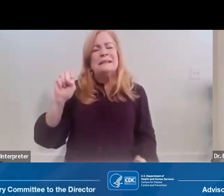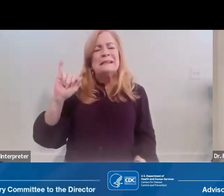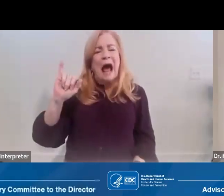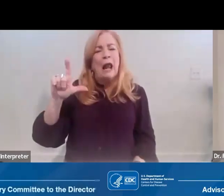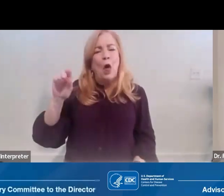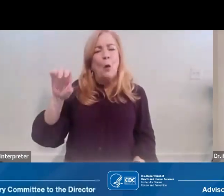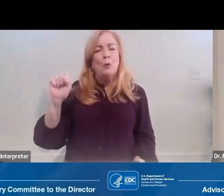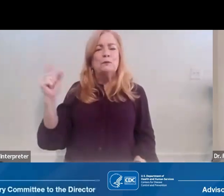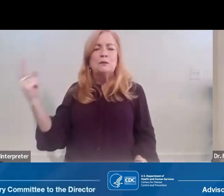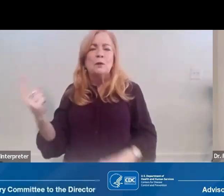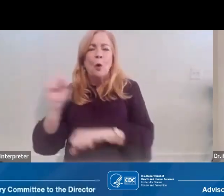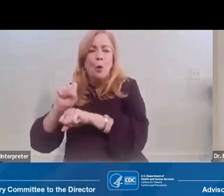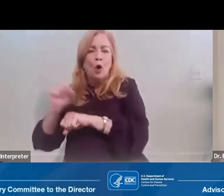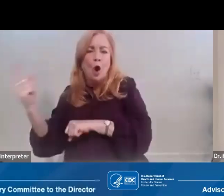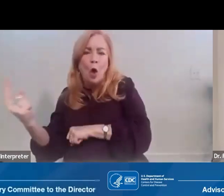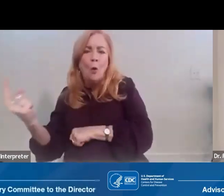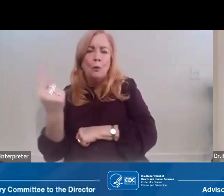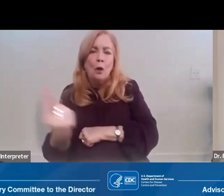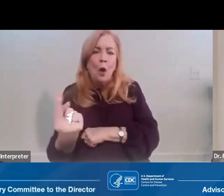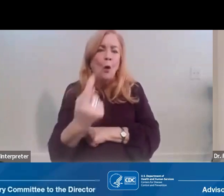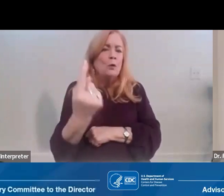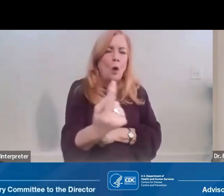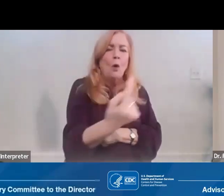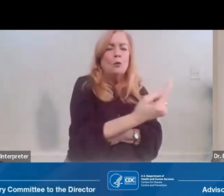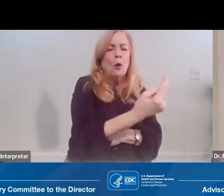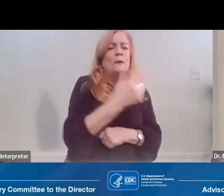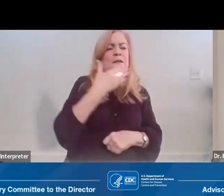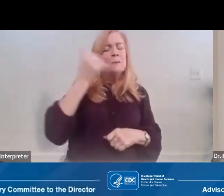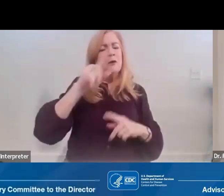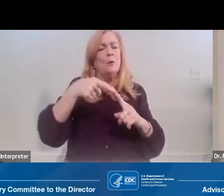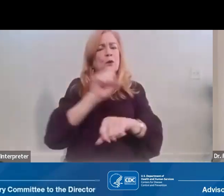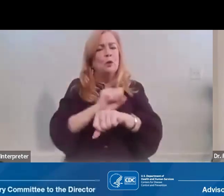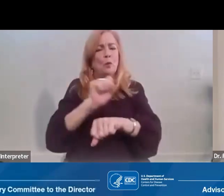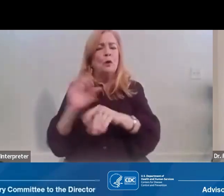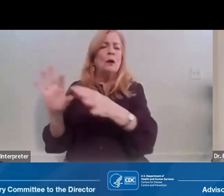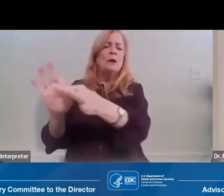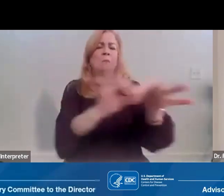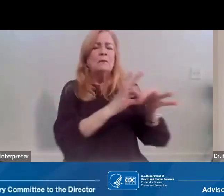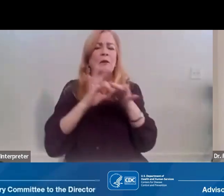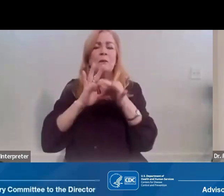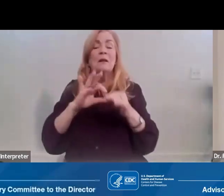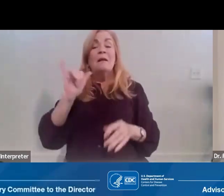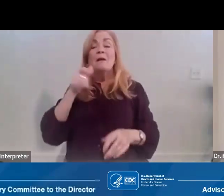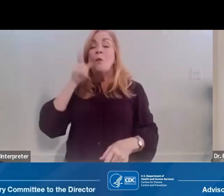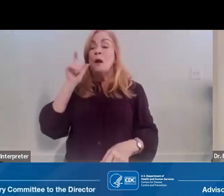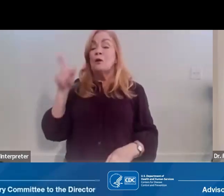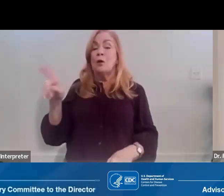And it was interesting when Deb and Allison were talking about the mental health work, I thought was really interesting is you clearly defined your roles.